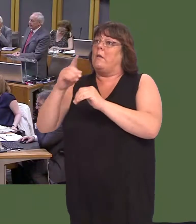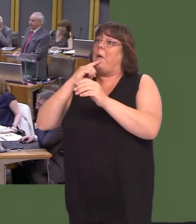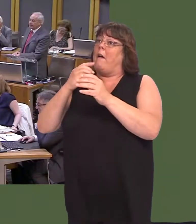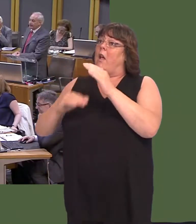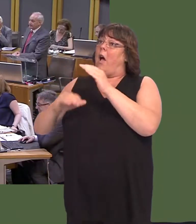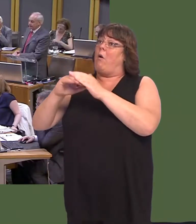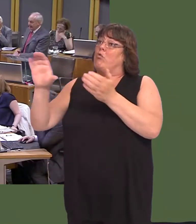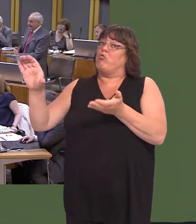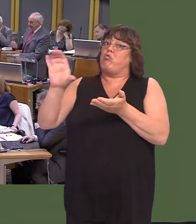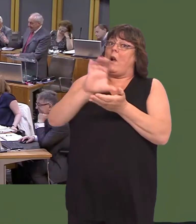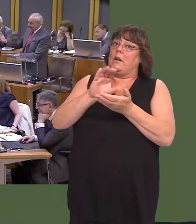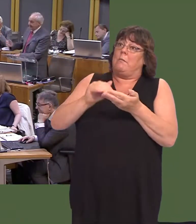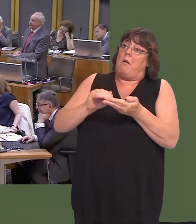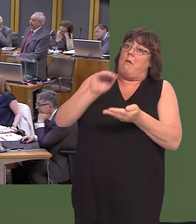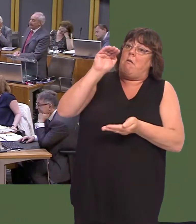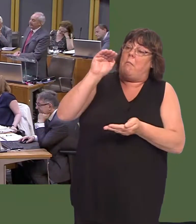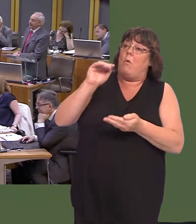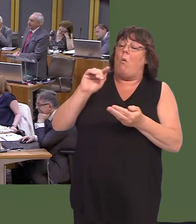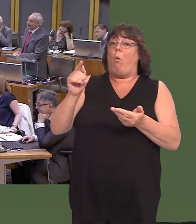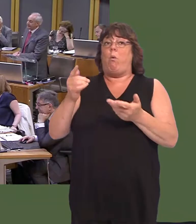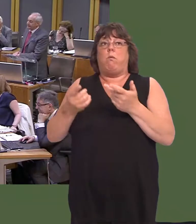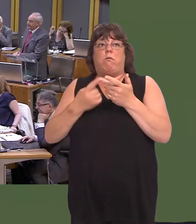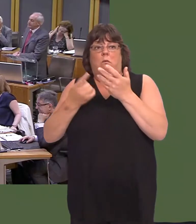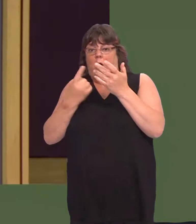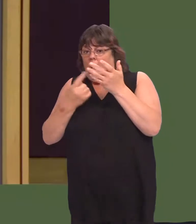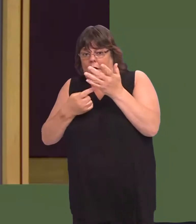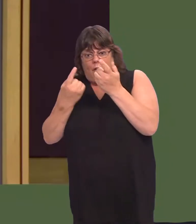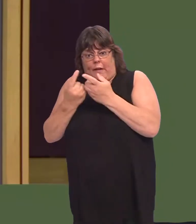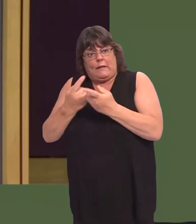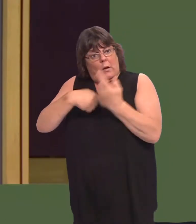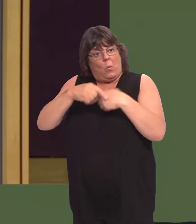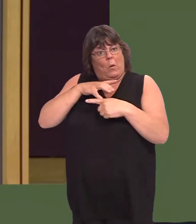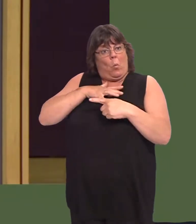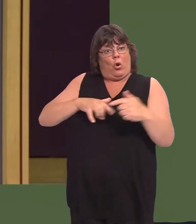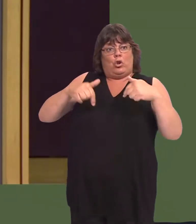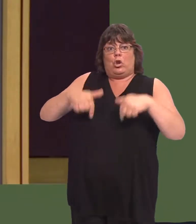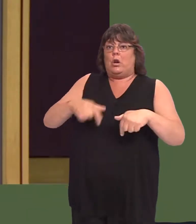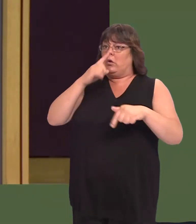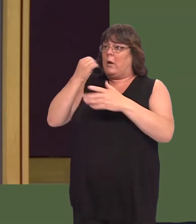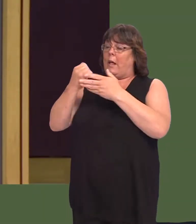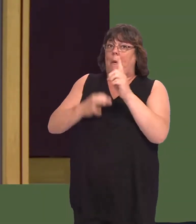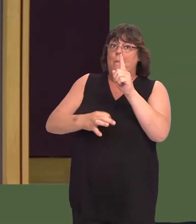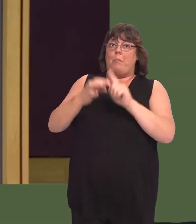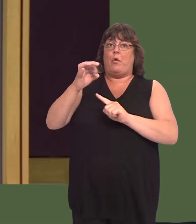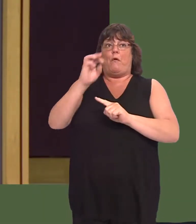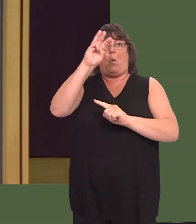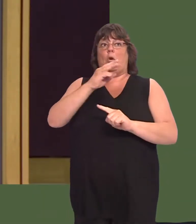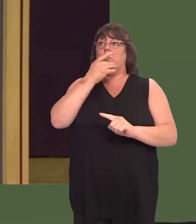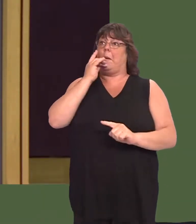block grant or any one of the numerous things that we want, which would improve the lives of the Welsh people?